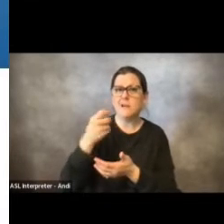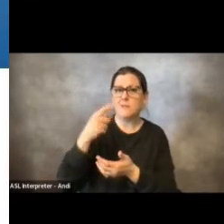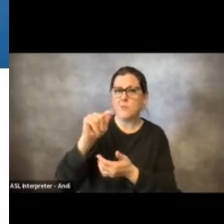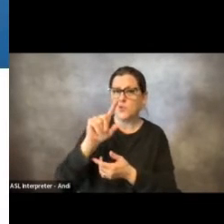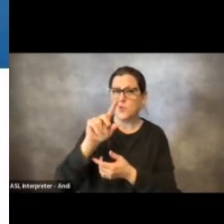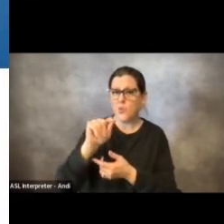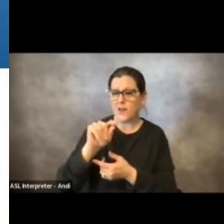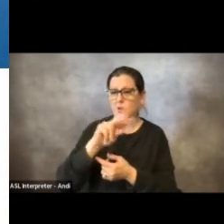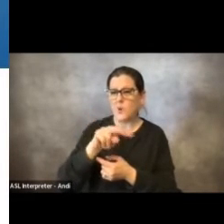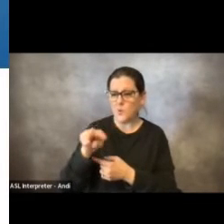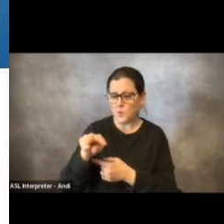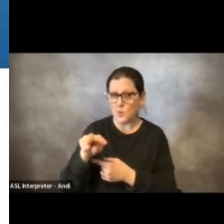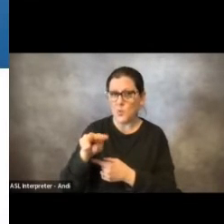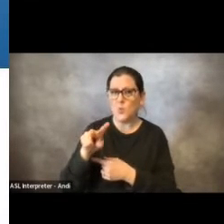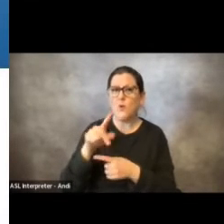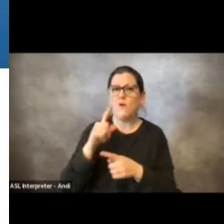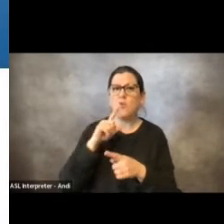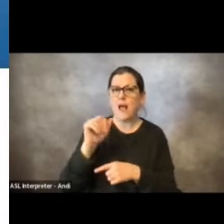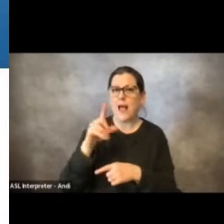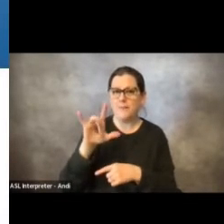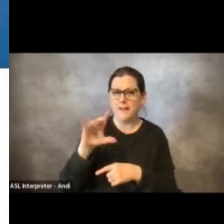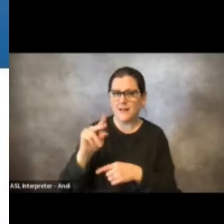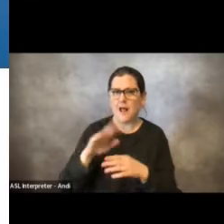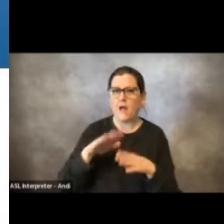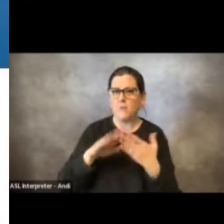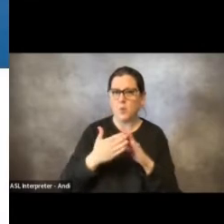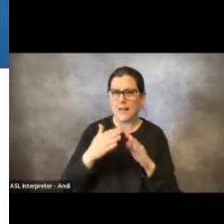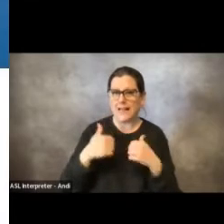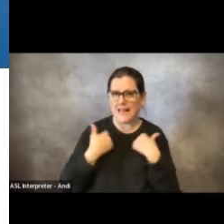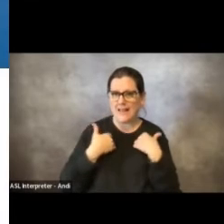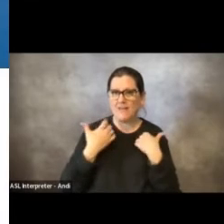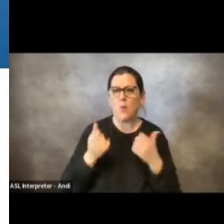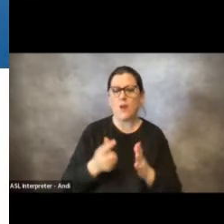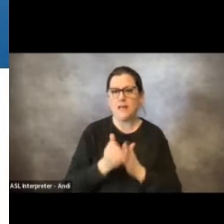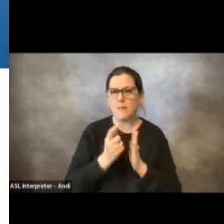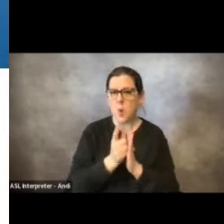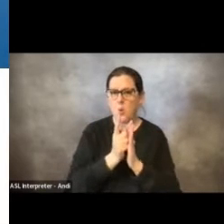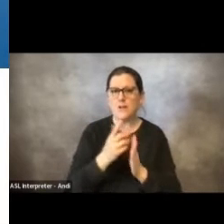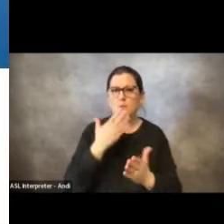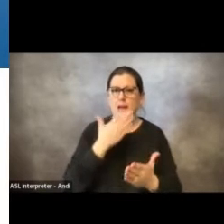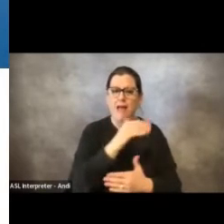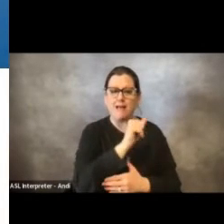Administration for Community Living, and I just want to pause and take a moment to thank ACL for their visionary leadership